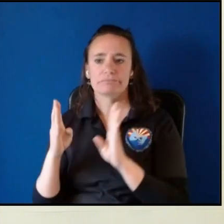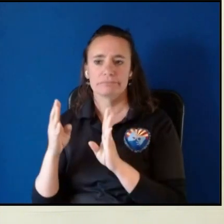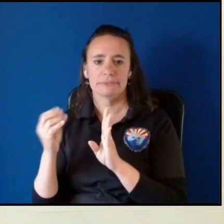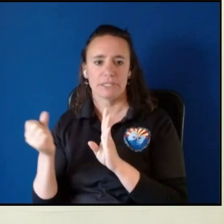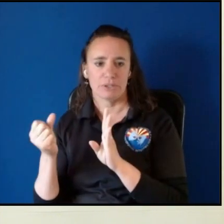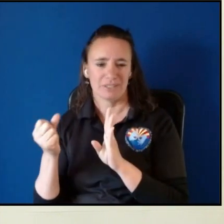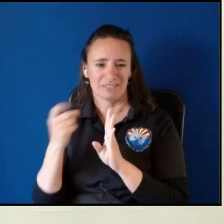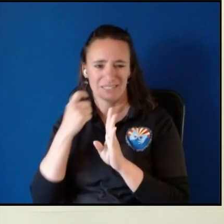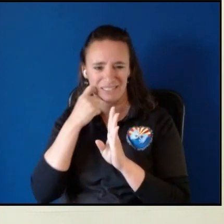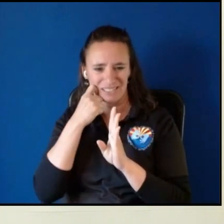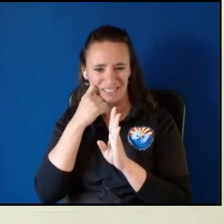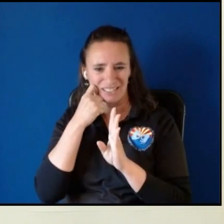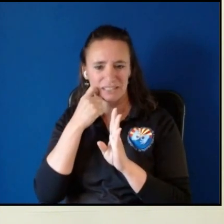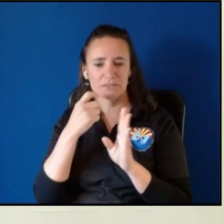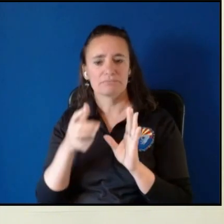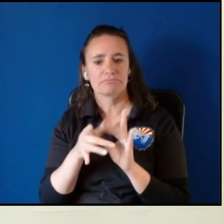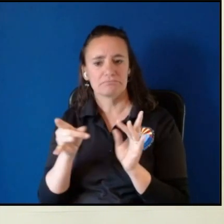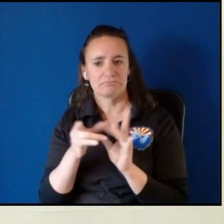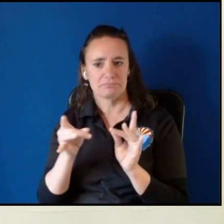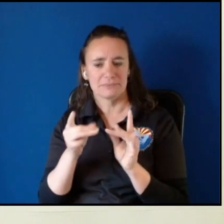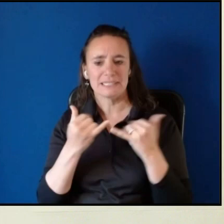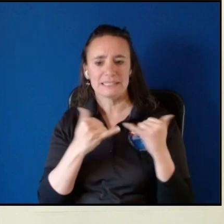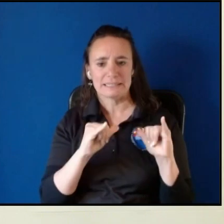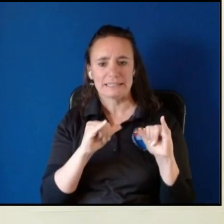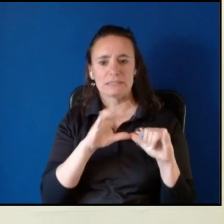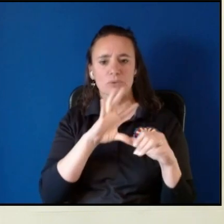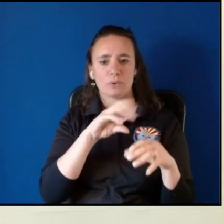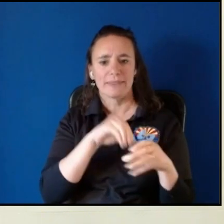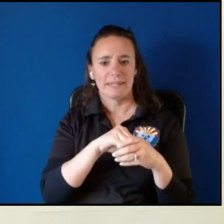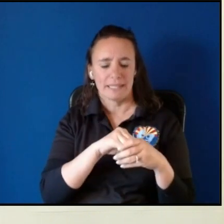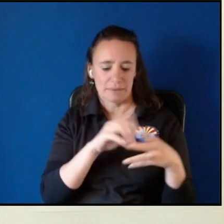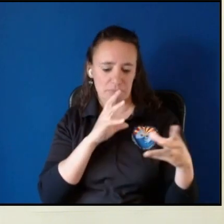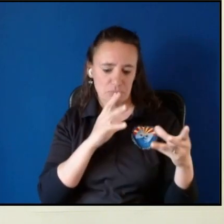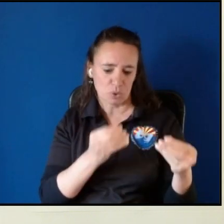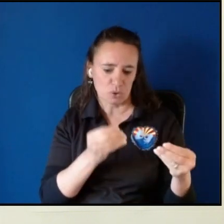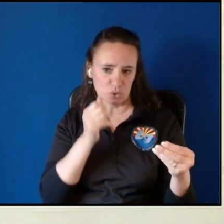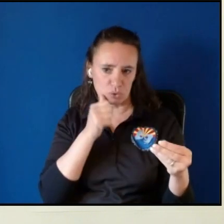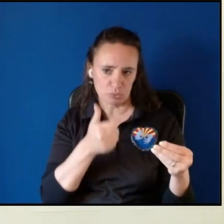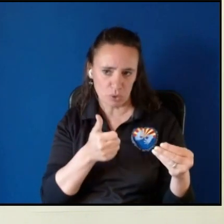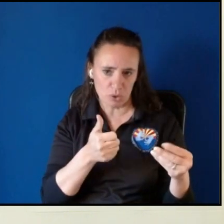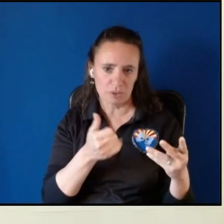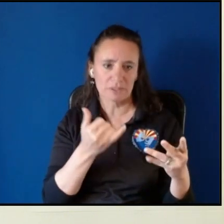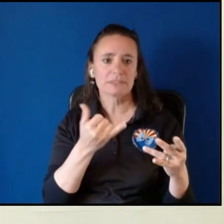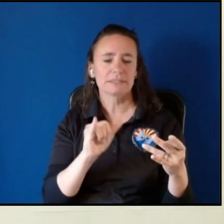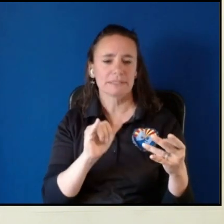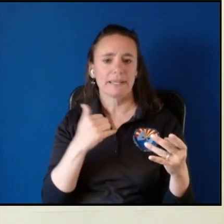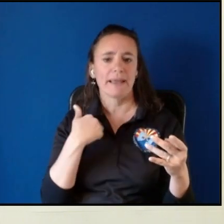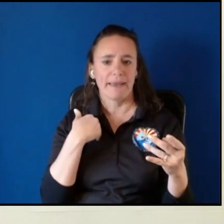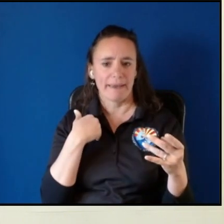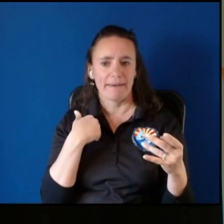within that moisture area tomorrow, so we still have that chance. We're talking a 40% to 50% chance today and